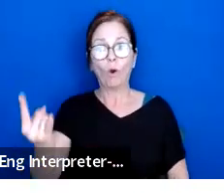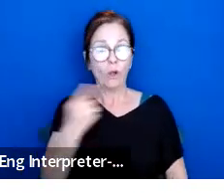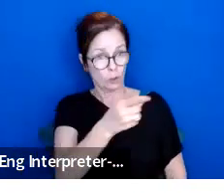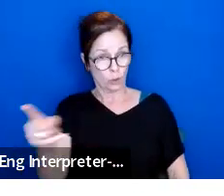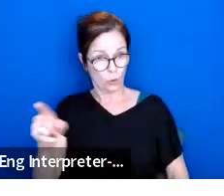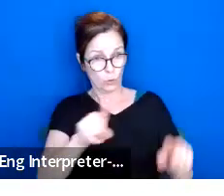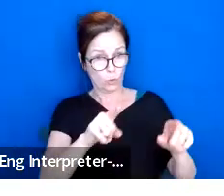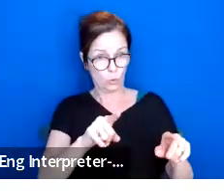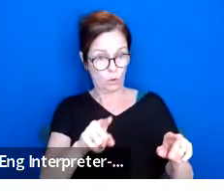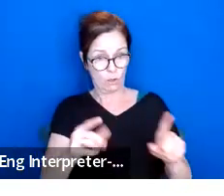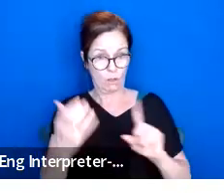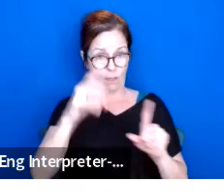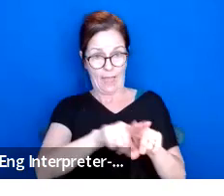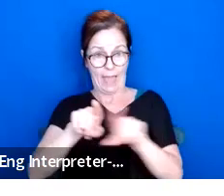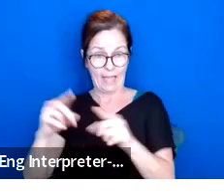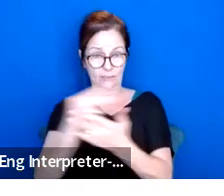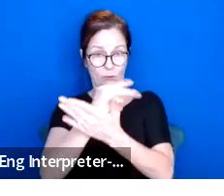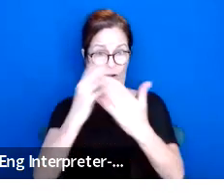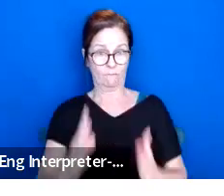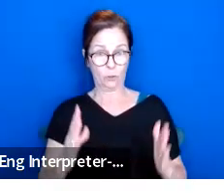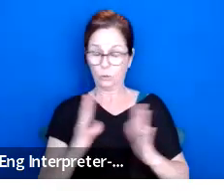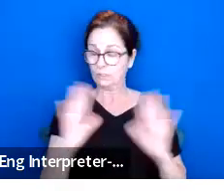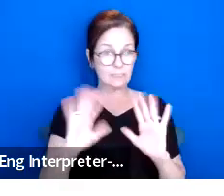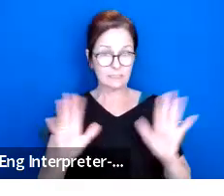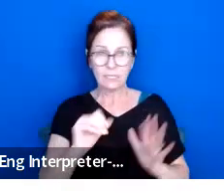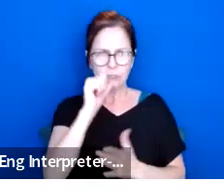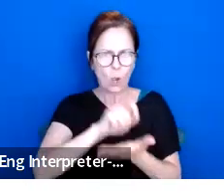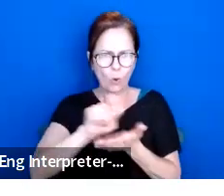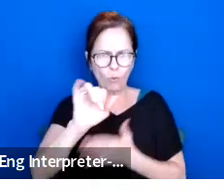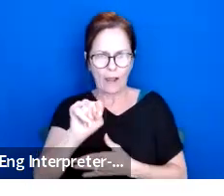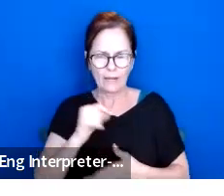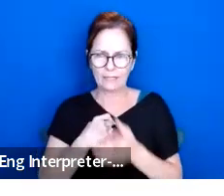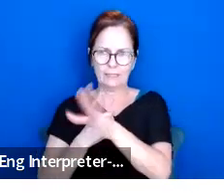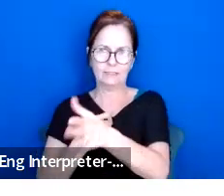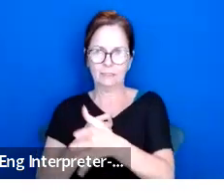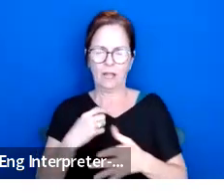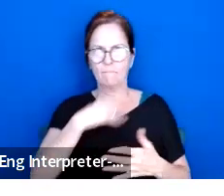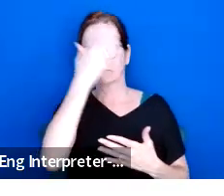That's right. So yeah, sorry. I forgot what workshop we are in. Whether it shows up, don't do it or report it.